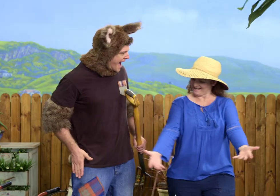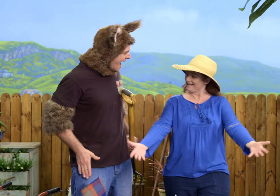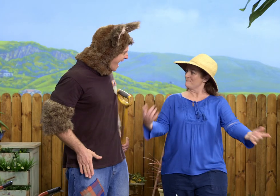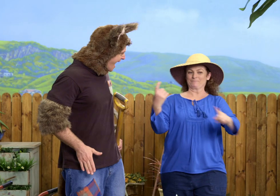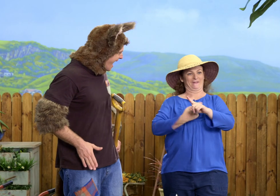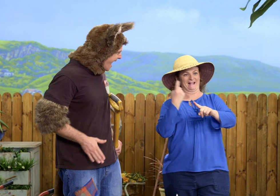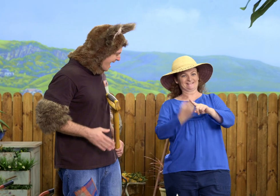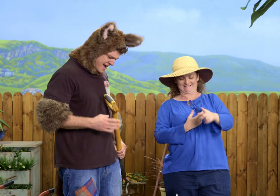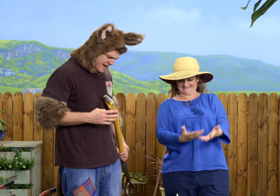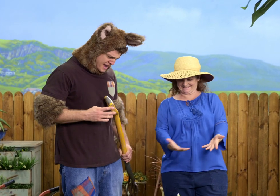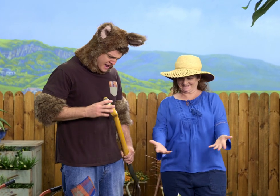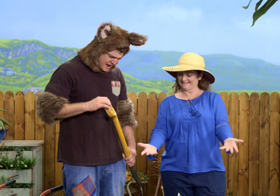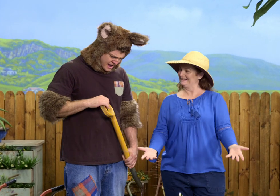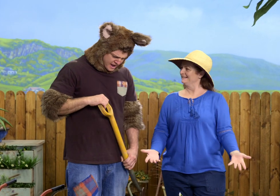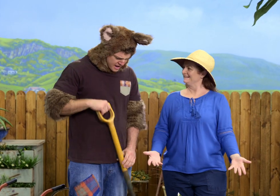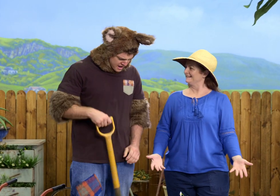Here are the potatoes we need.